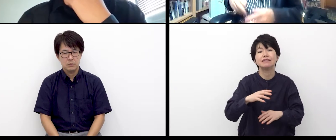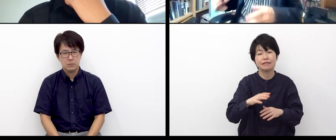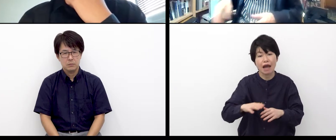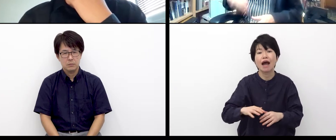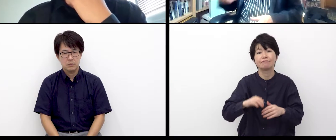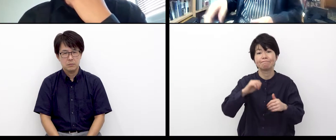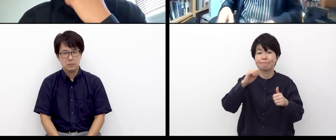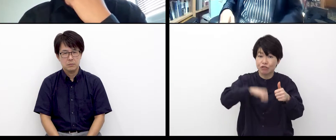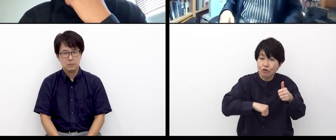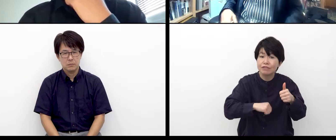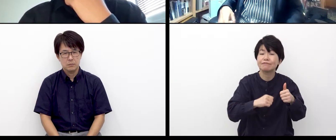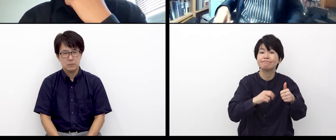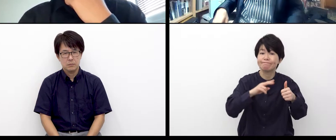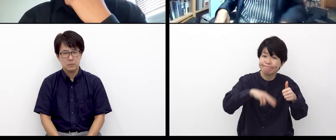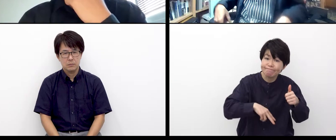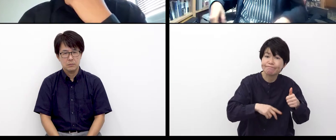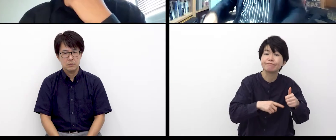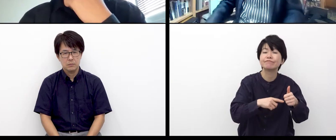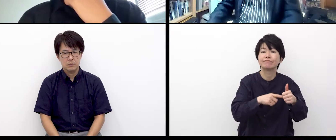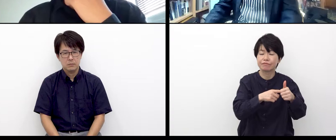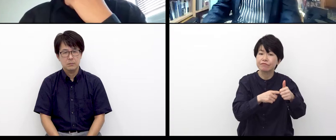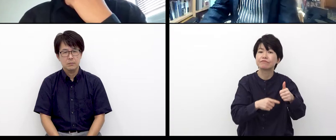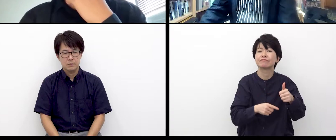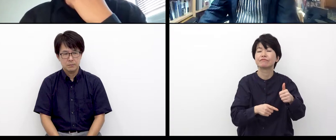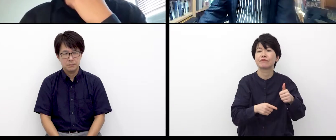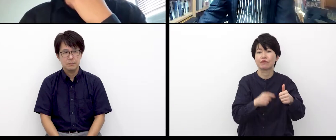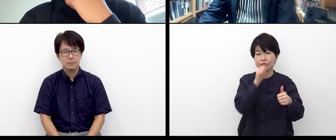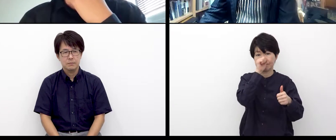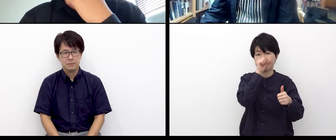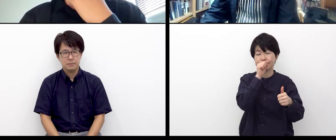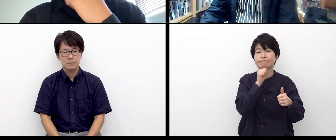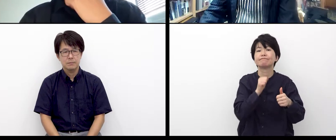they really get spurred to make an effort.